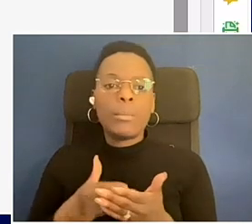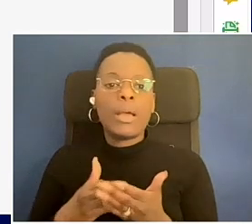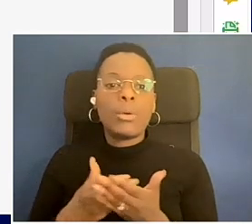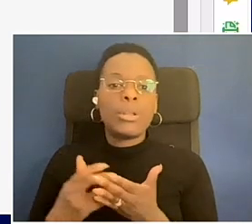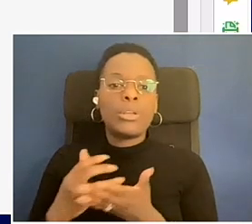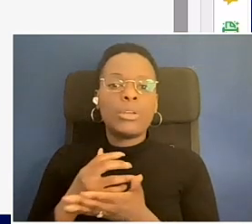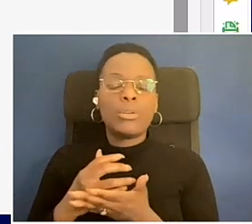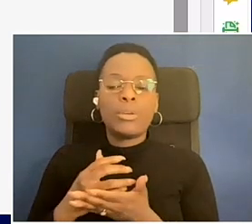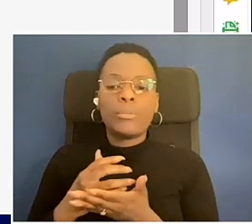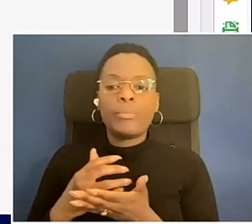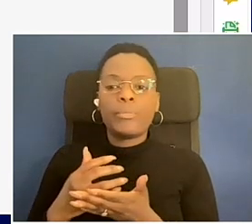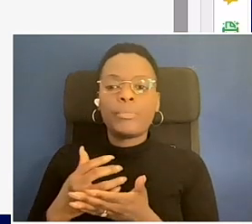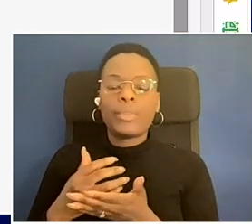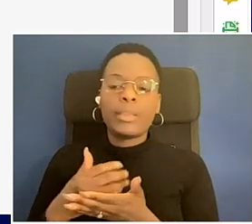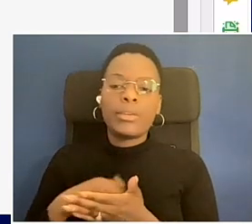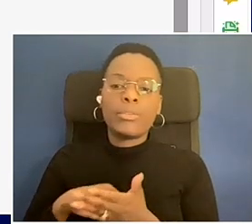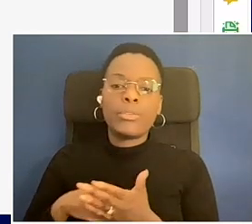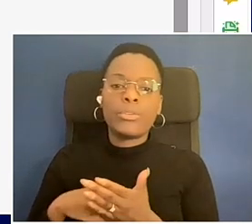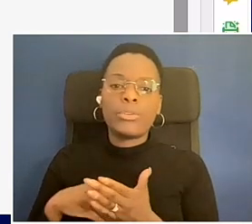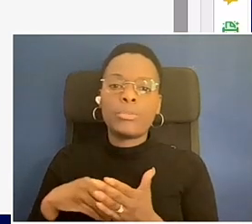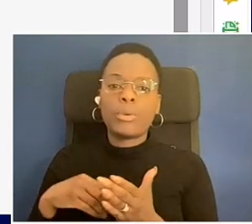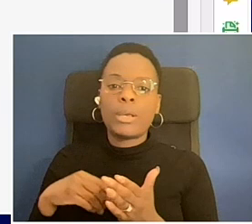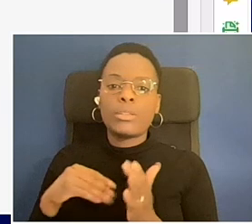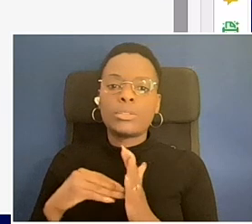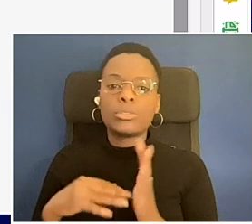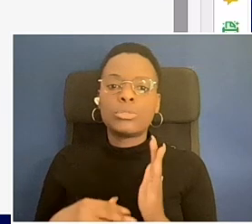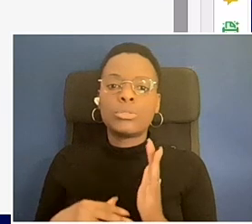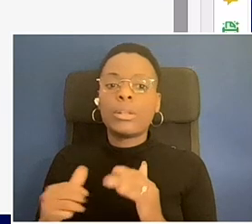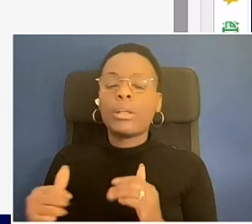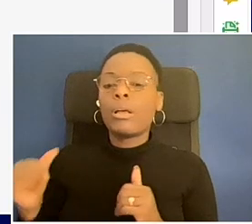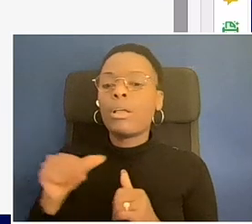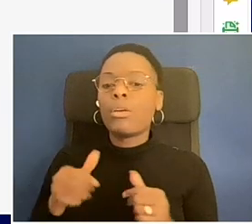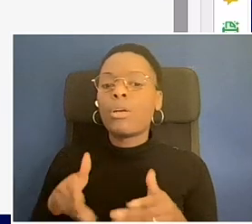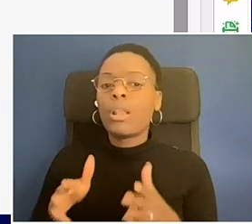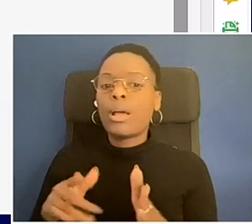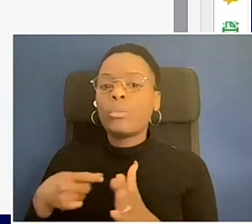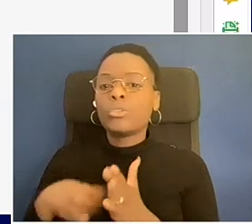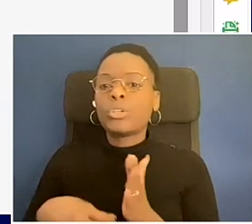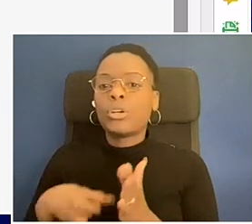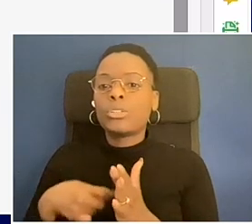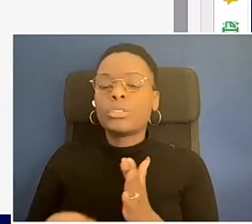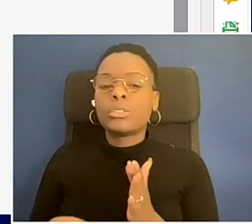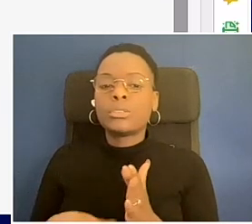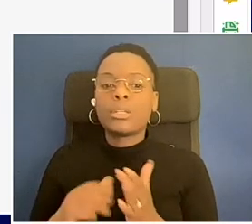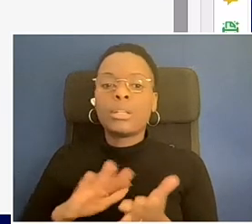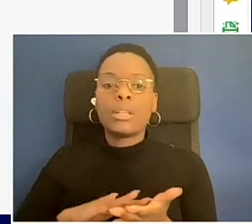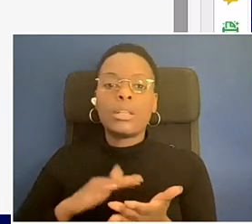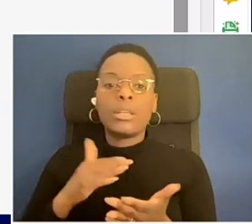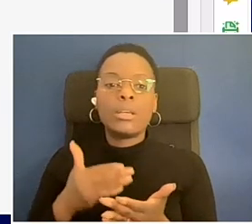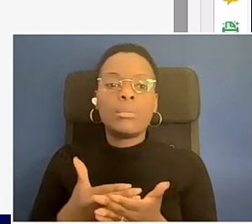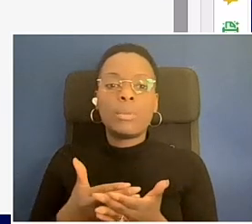So other allowable charges here, the amount of- incurred by the student for the payment period for purchasing books,